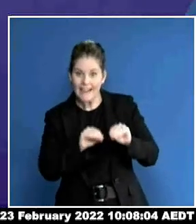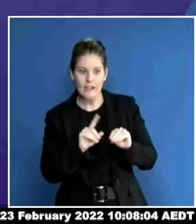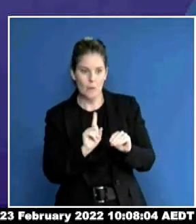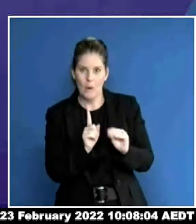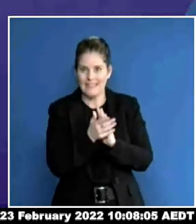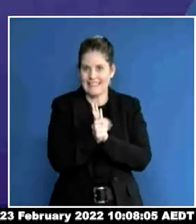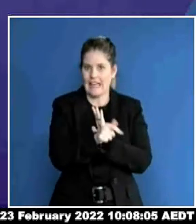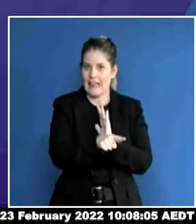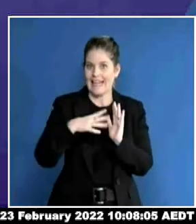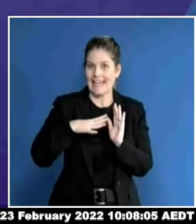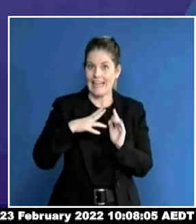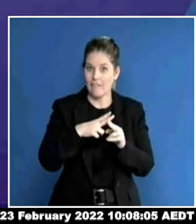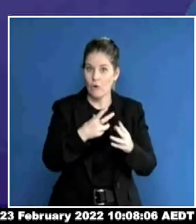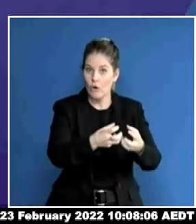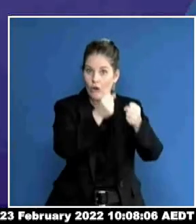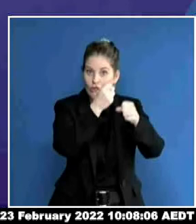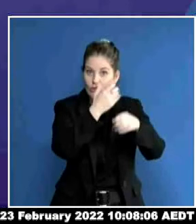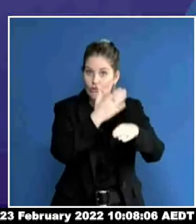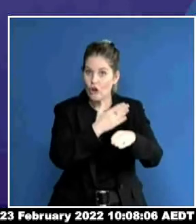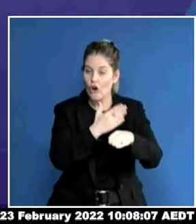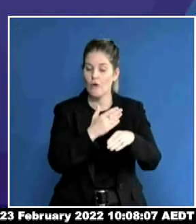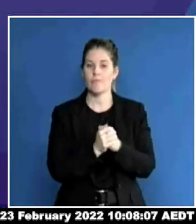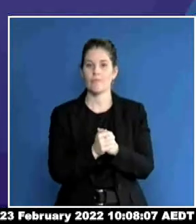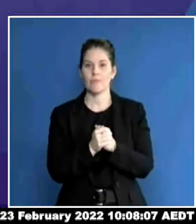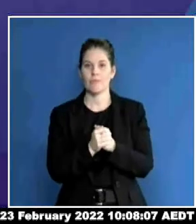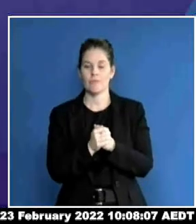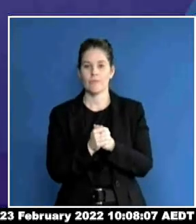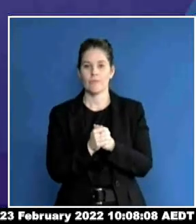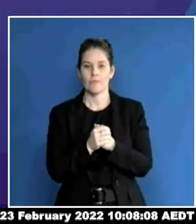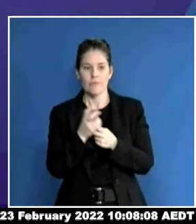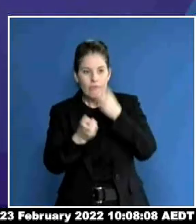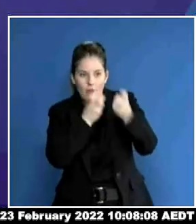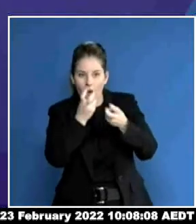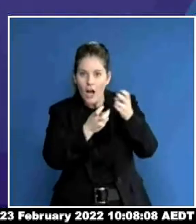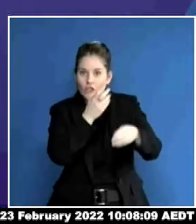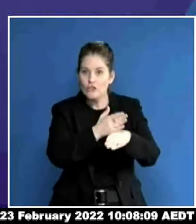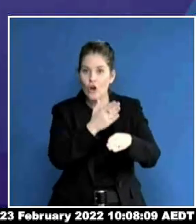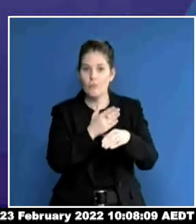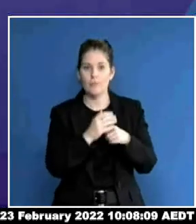to seek employment, as well as assisting job seekers to find suitable employment.